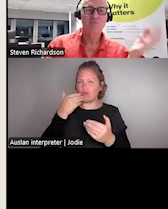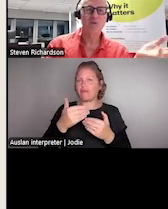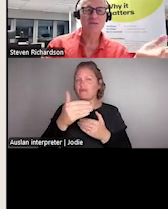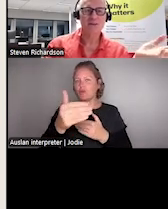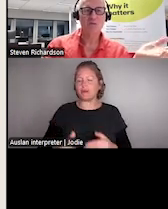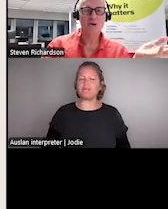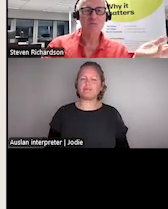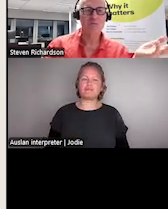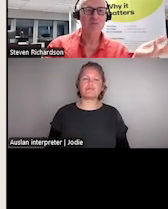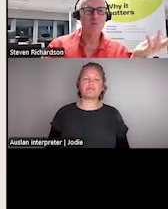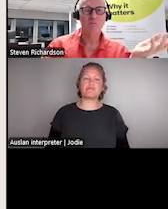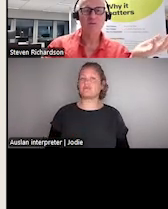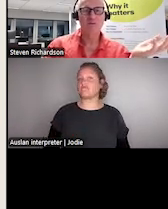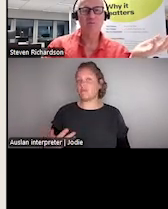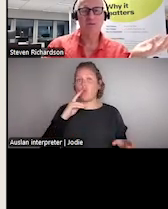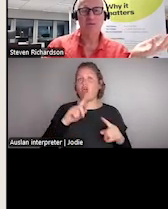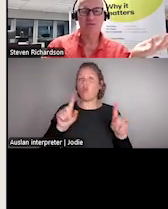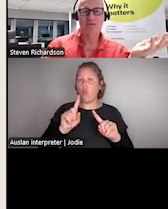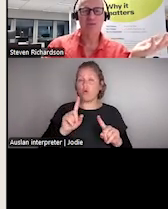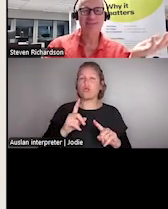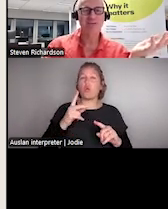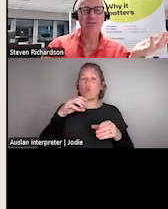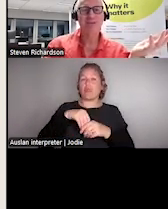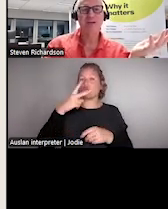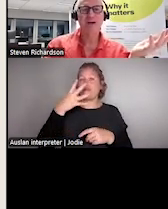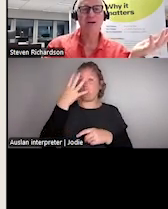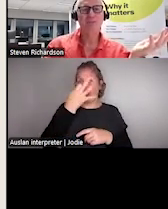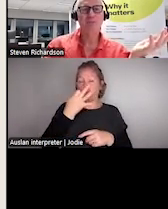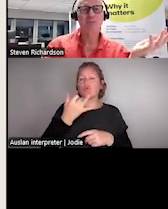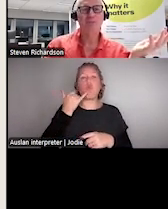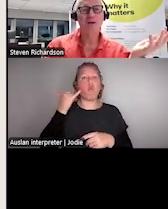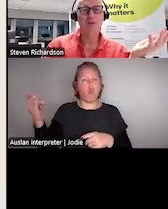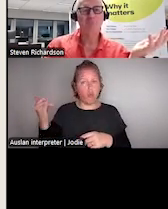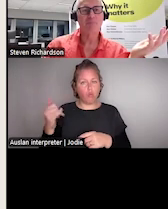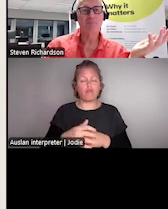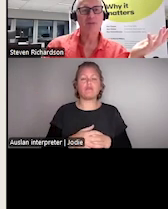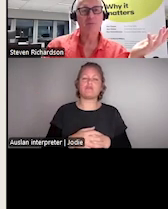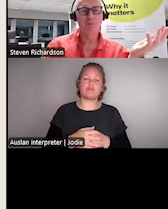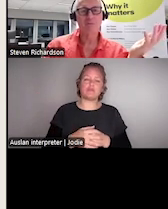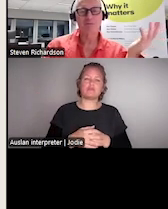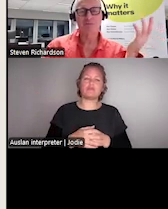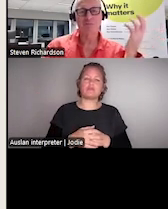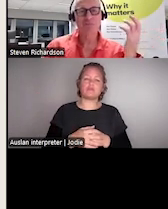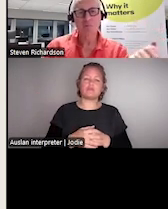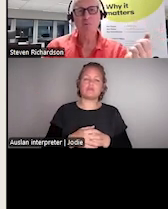What does that look like? A phone call within 24 hours is ideal. You want people to respond